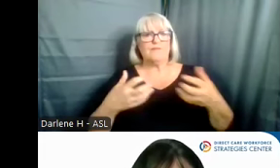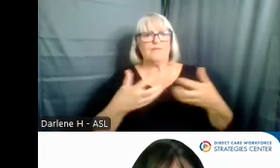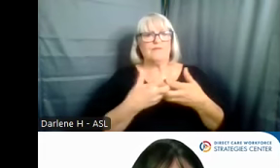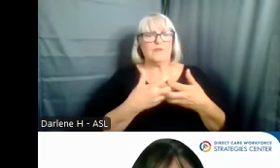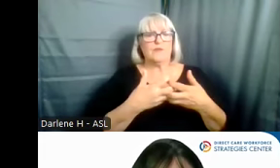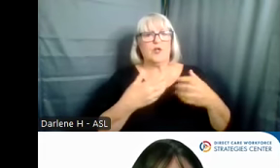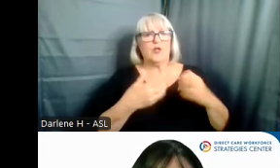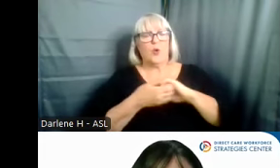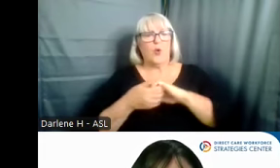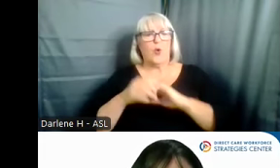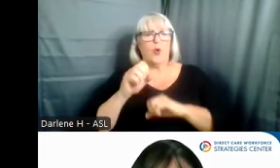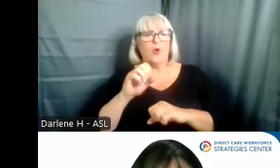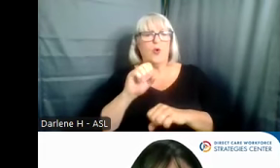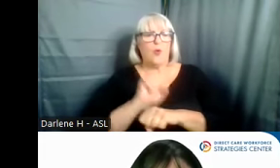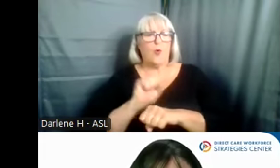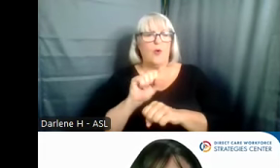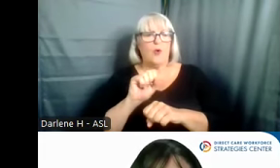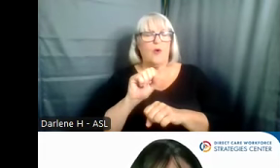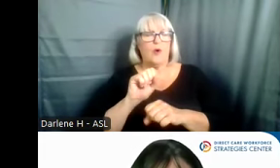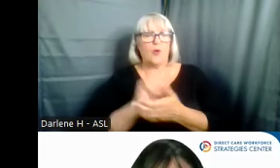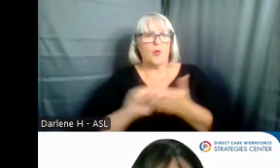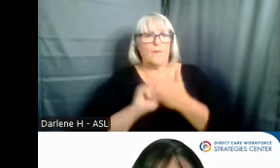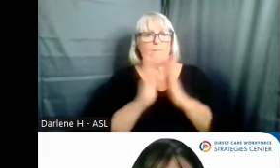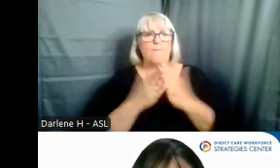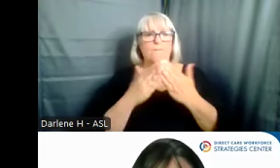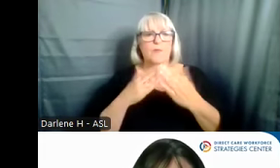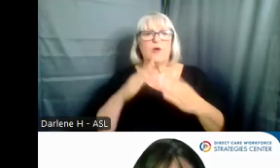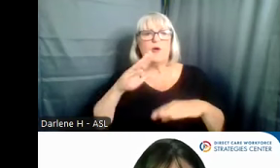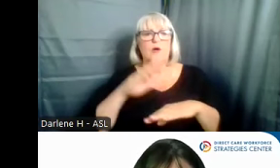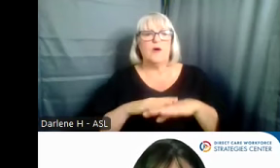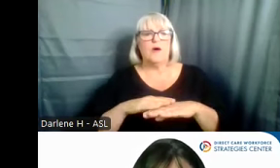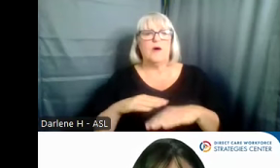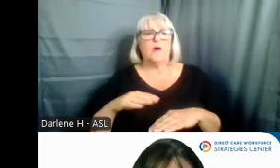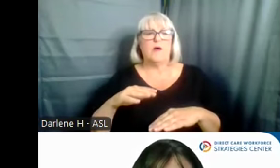and Training, and Critical Issues and Intellectual and Developmental Disabilities,